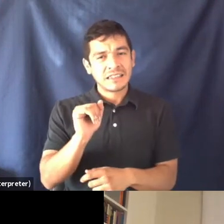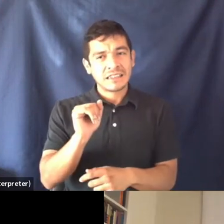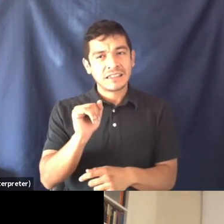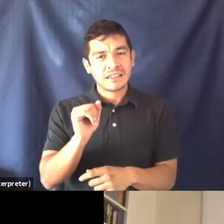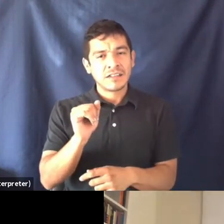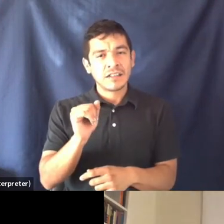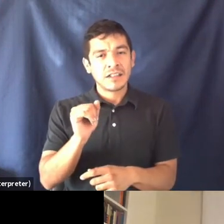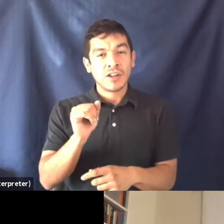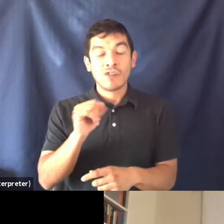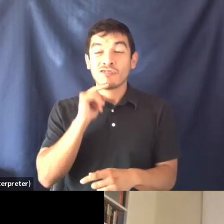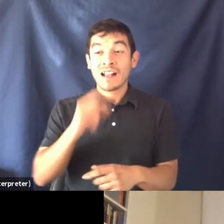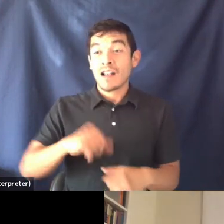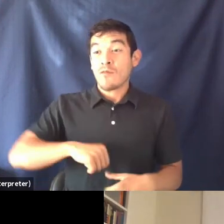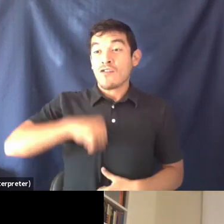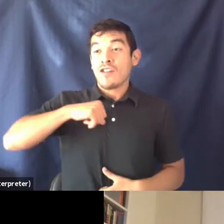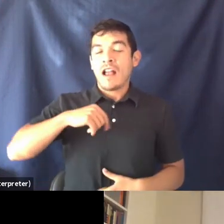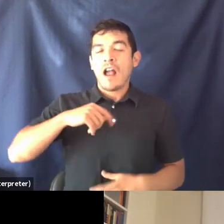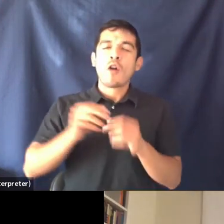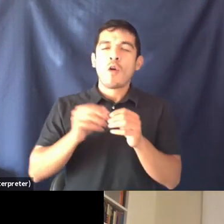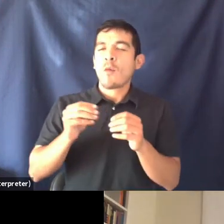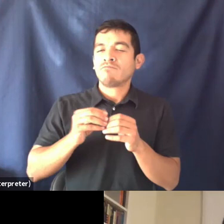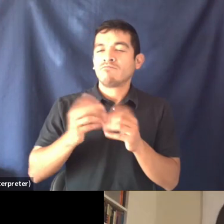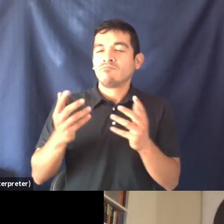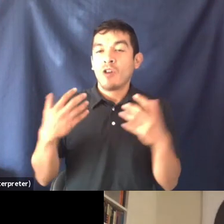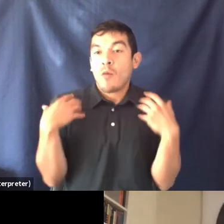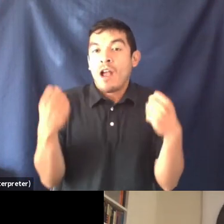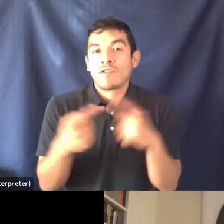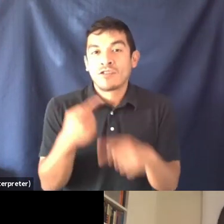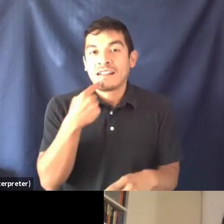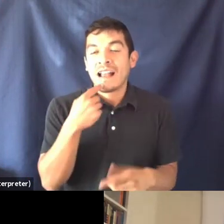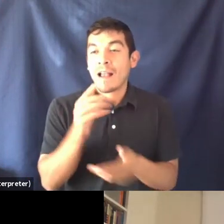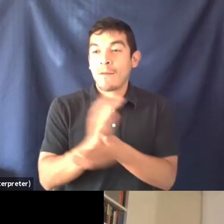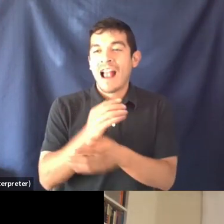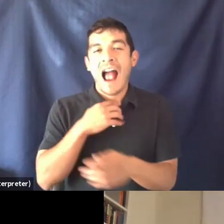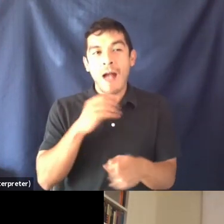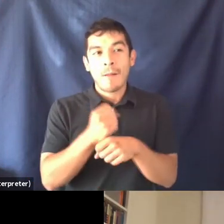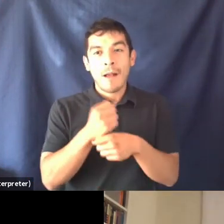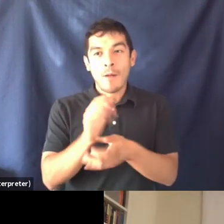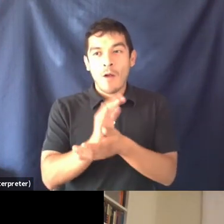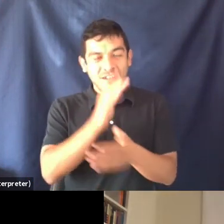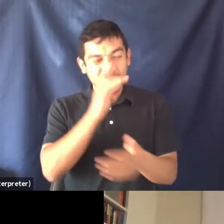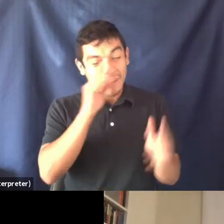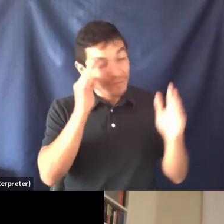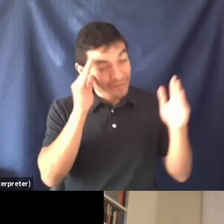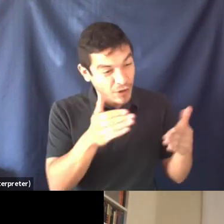"Hey I'm going to make a film that centers "On just one stray dog and their life, you know, "And not necessarily that much goes on."